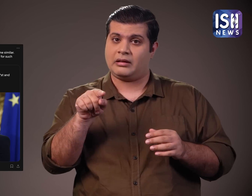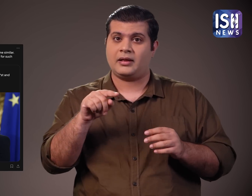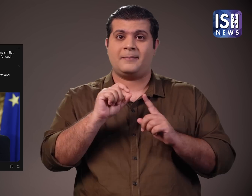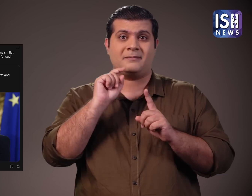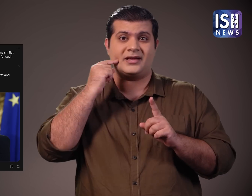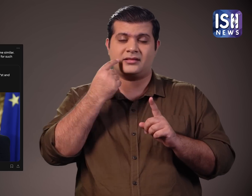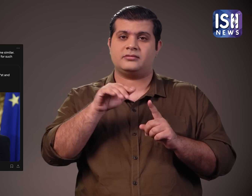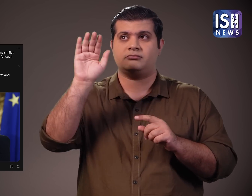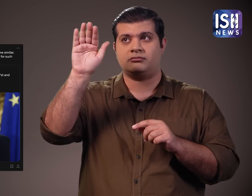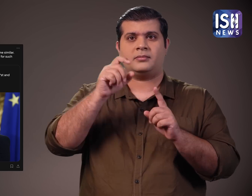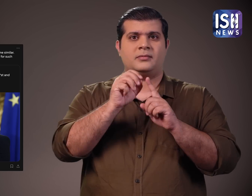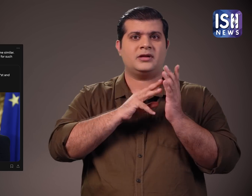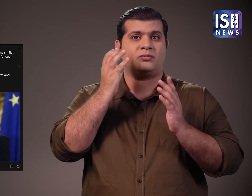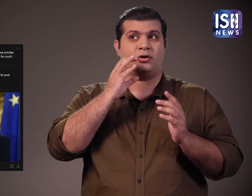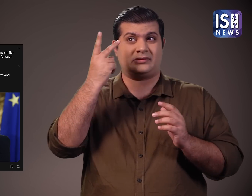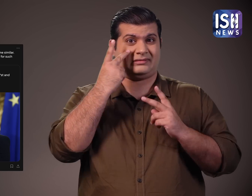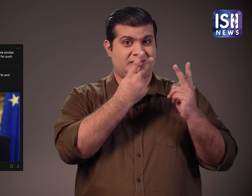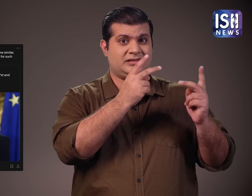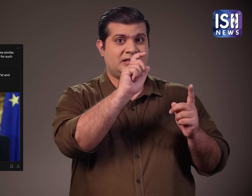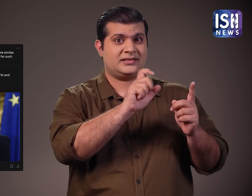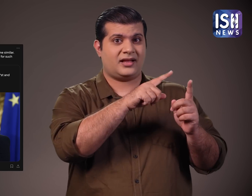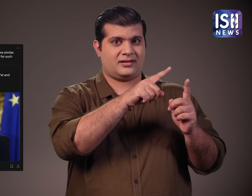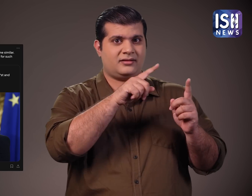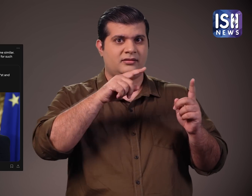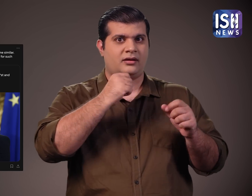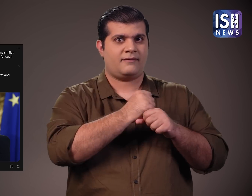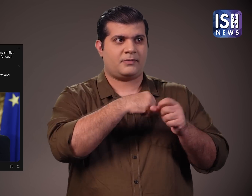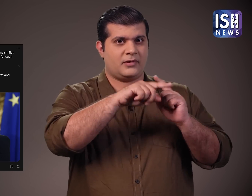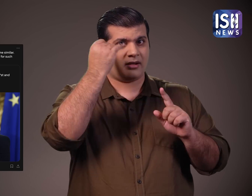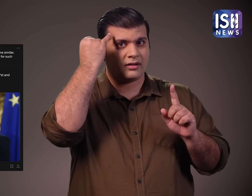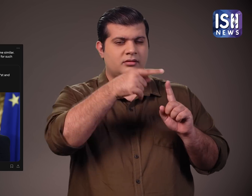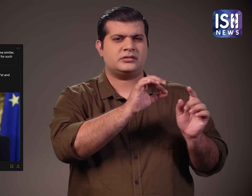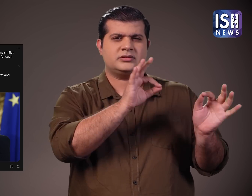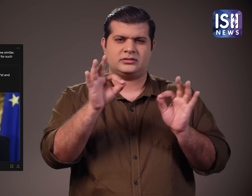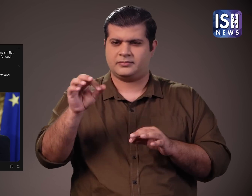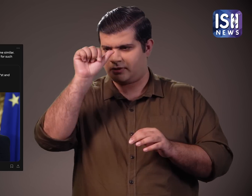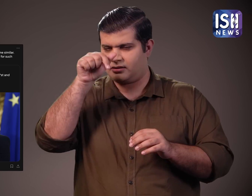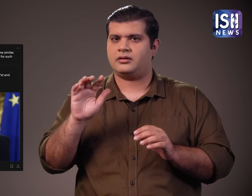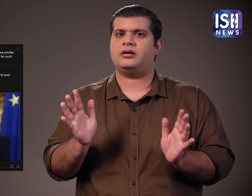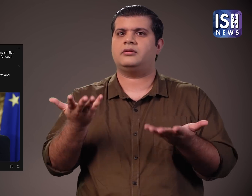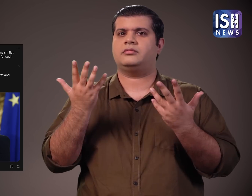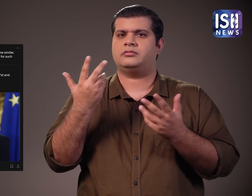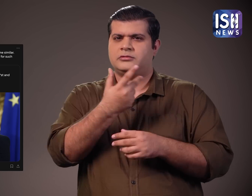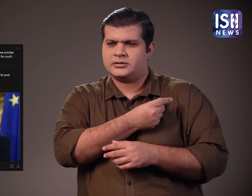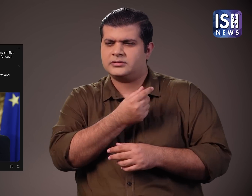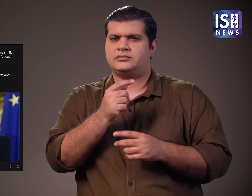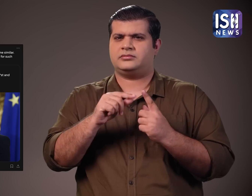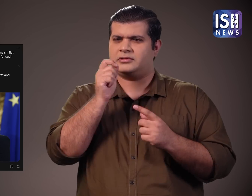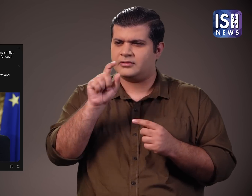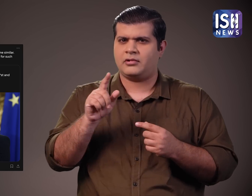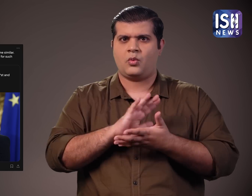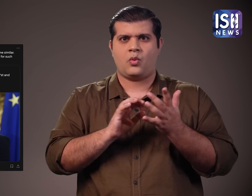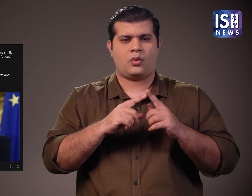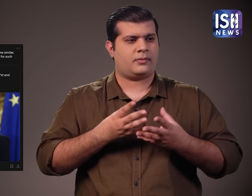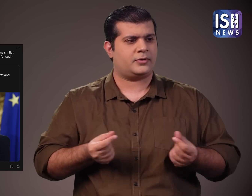Because of this, Preity Zinta asked PM Modi to bring in a similar law of chemical castration in India.